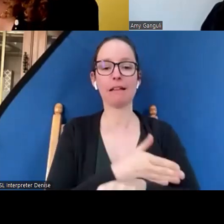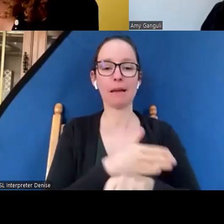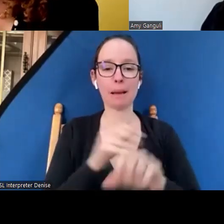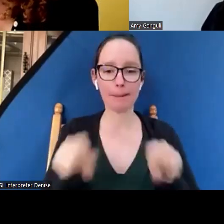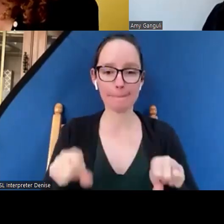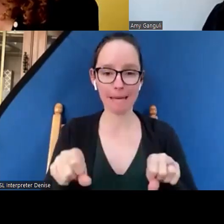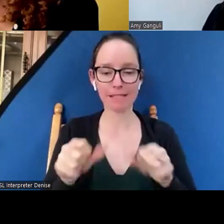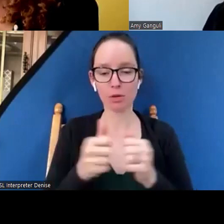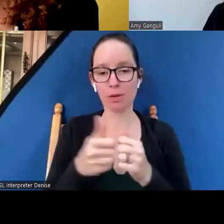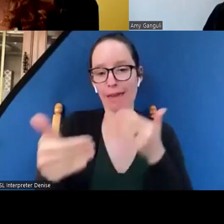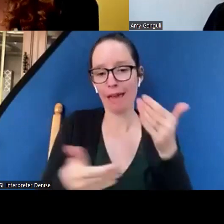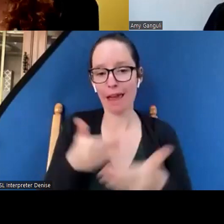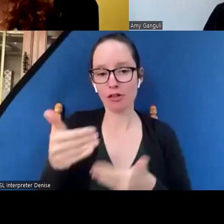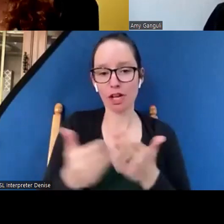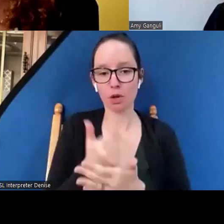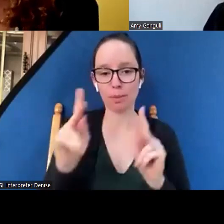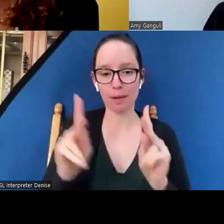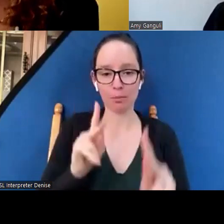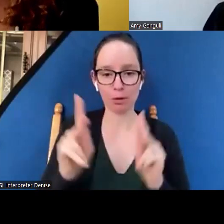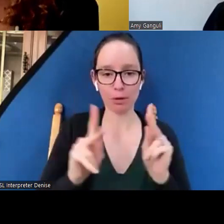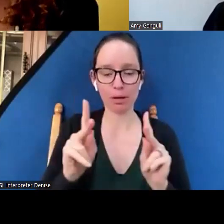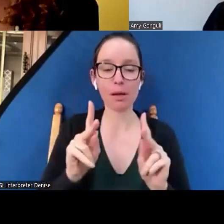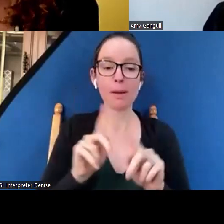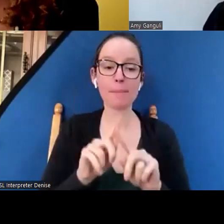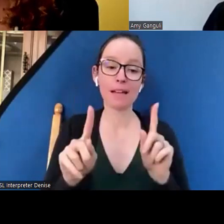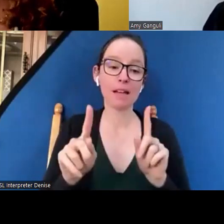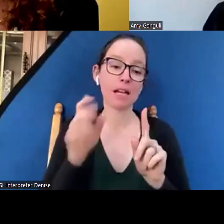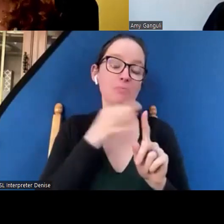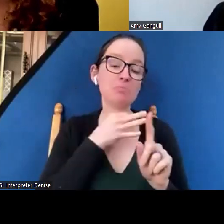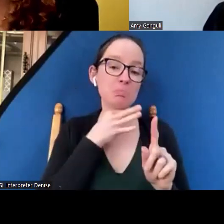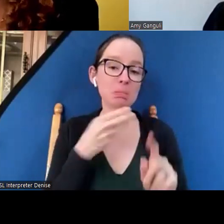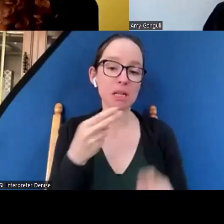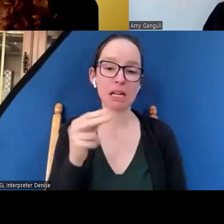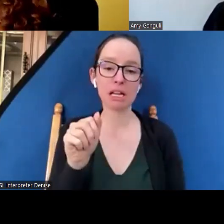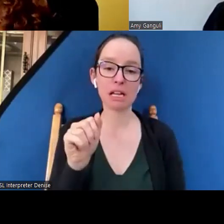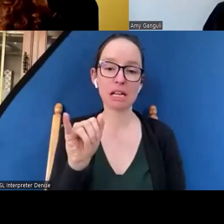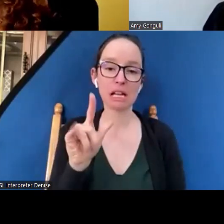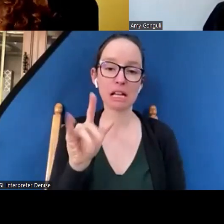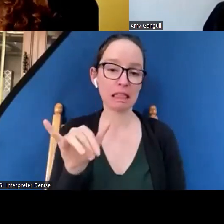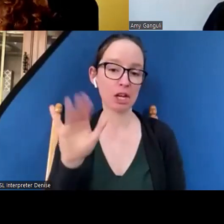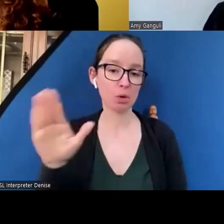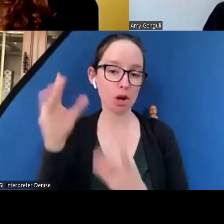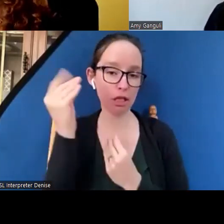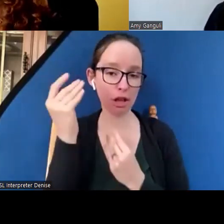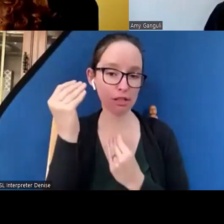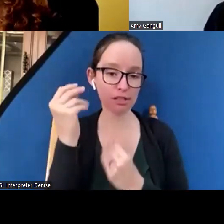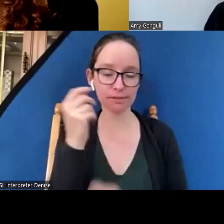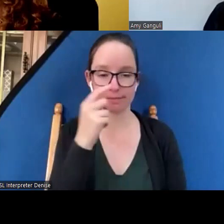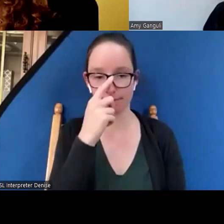But would also love to hear Hailey's thoughts on that.